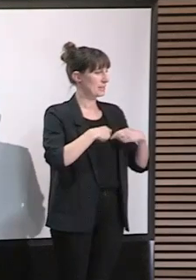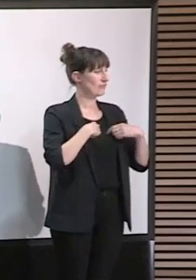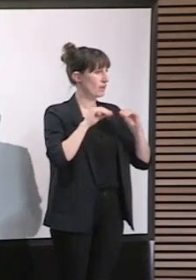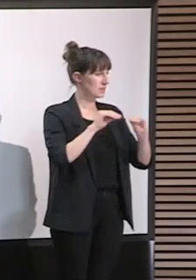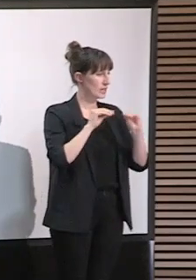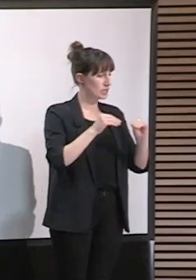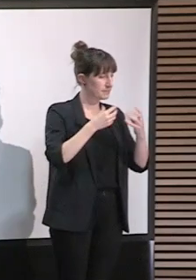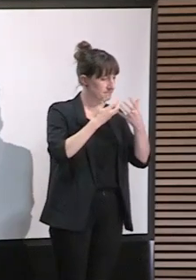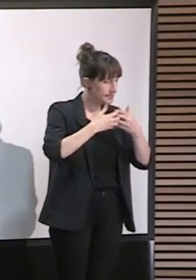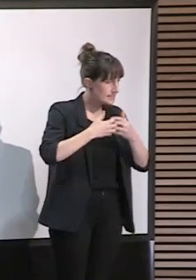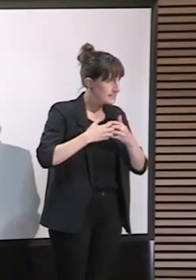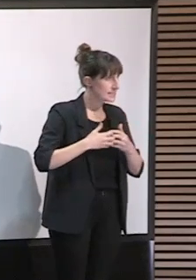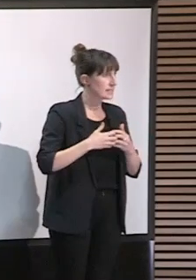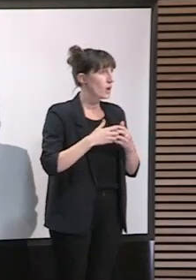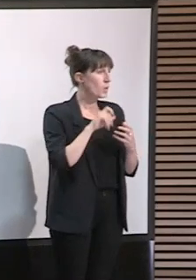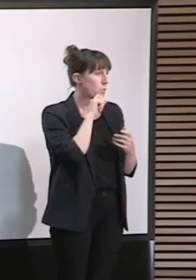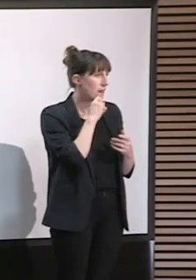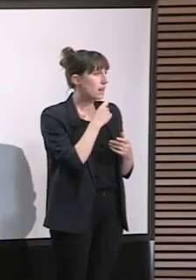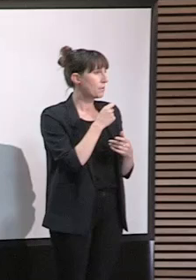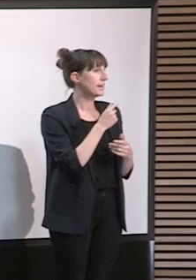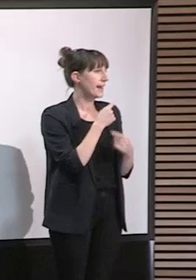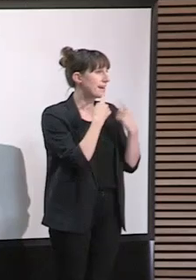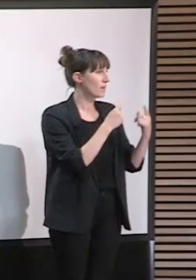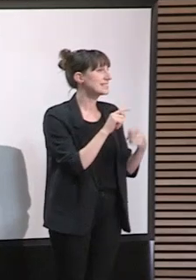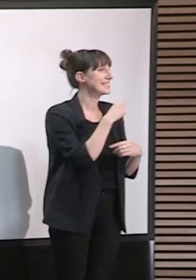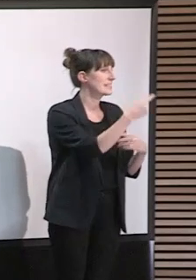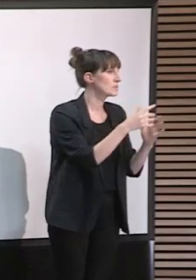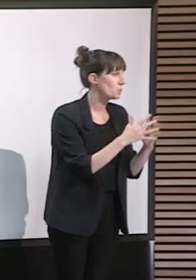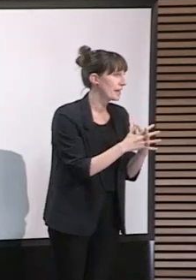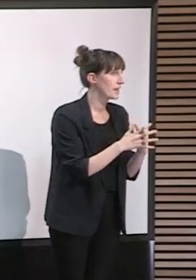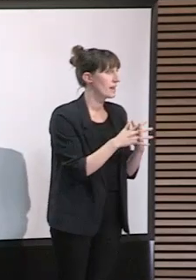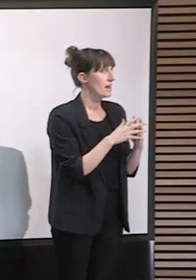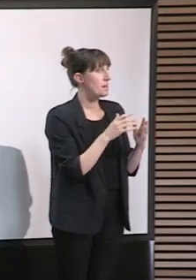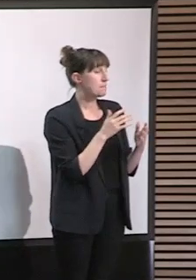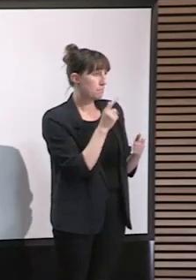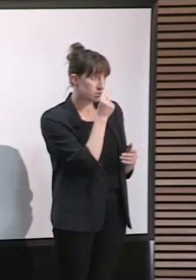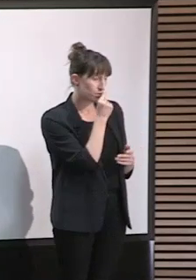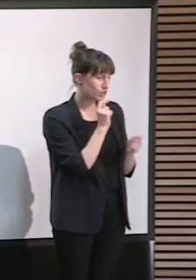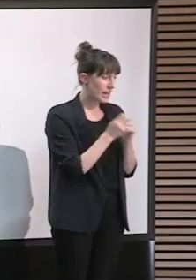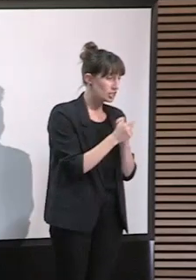I've been working with the Minister for Education and we should have more to say about